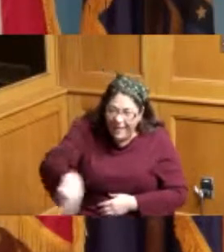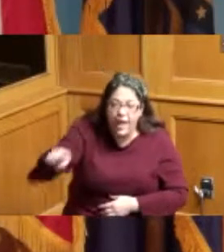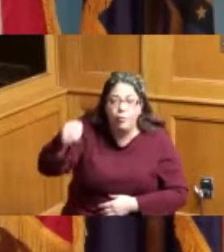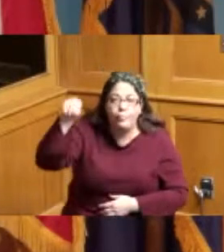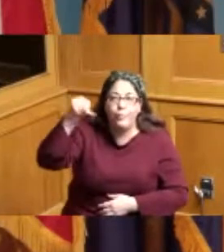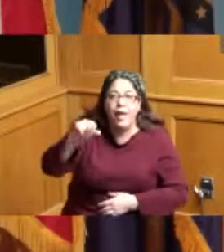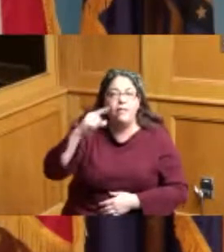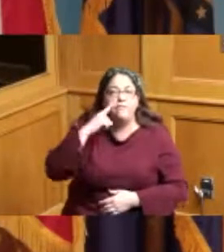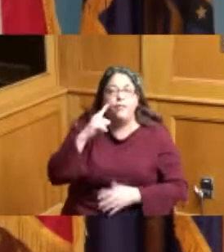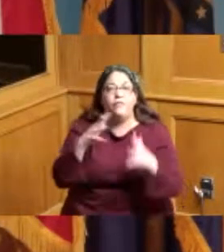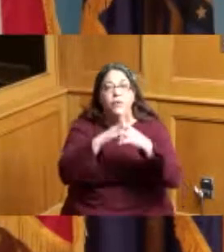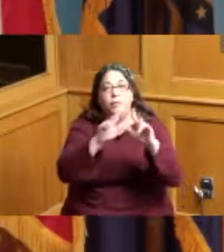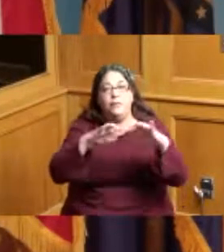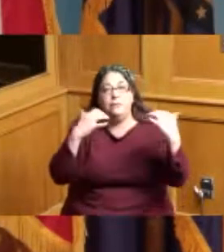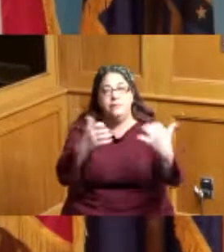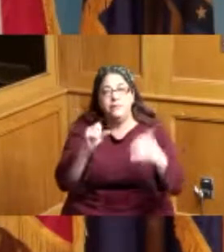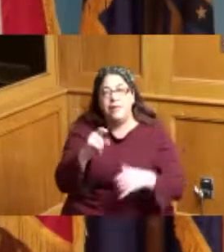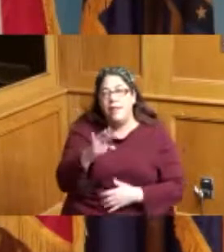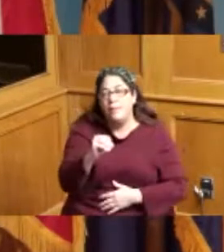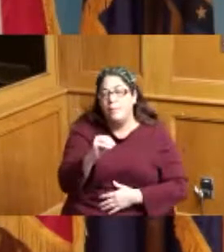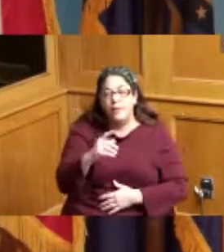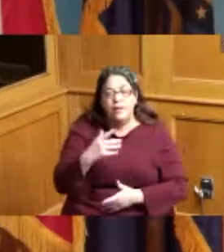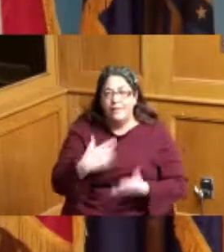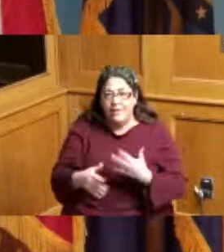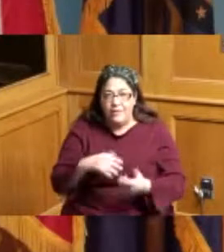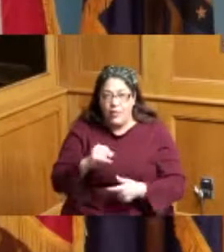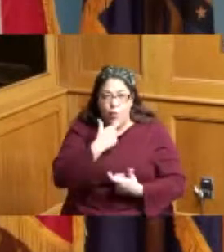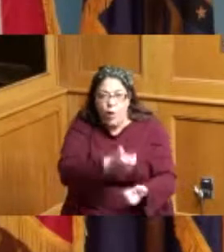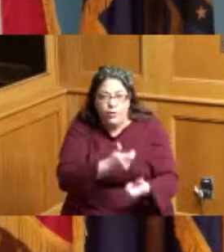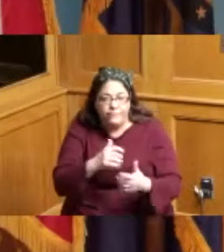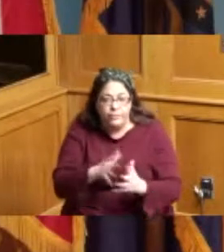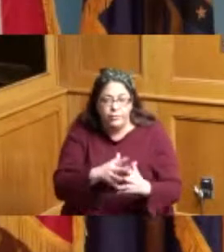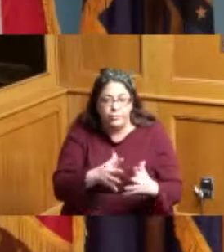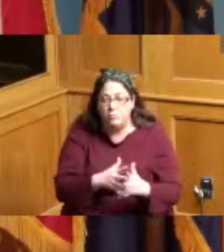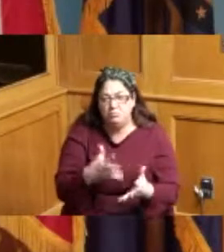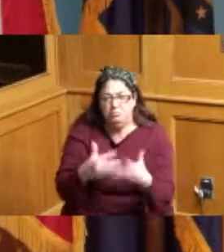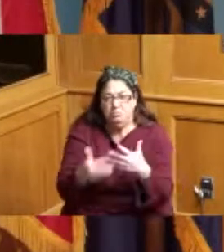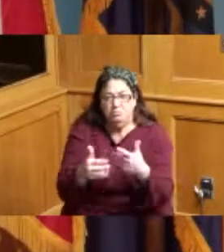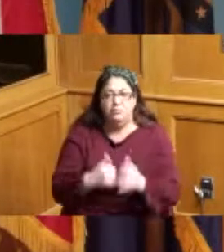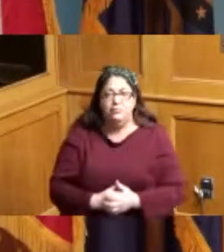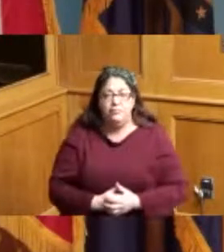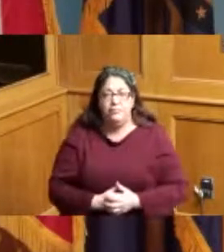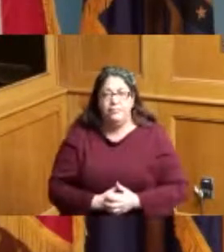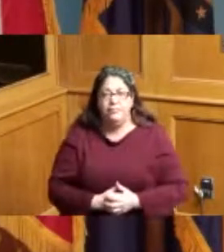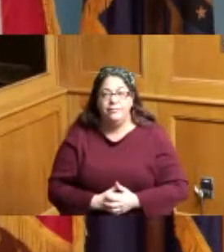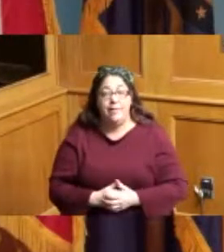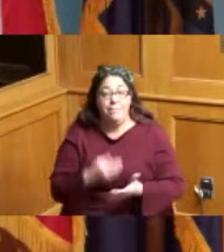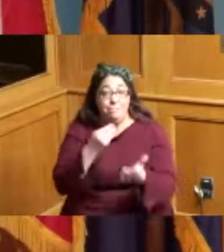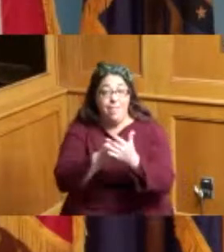this is a give back to the fans this is a bring money in from out of town if you can't go to